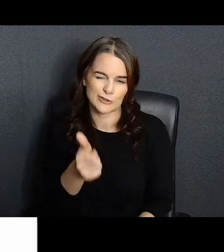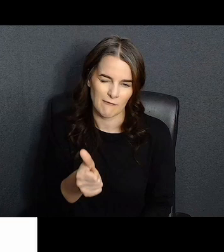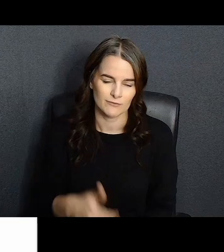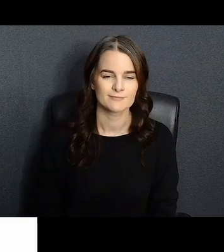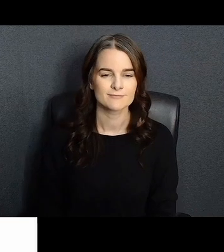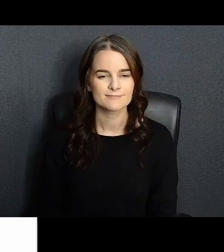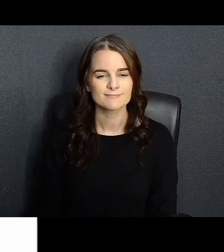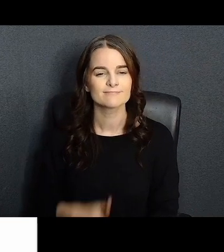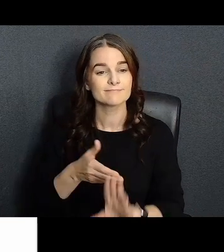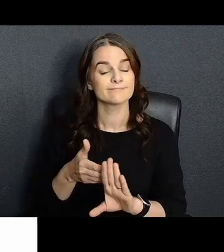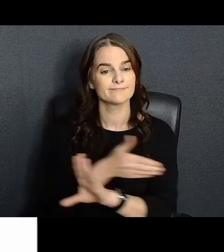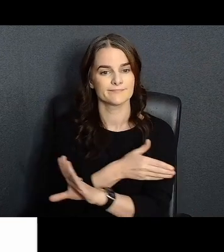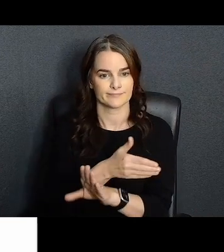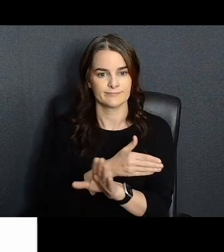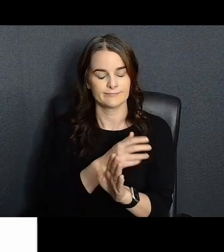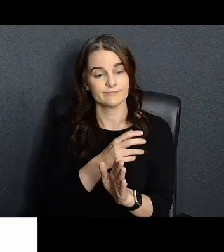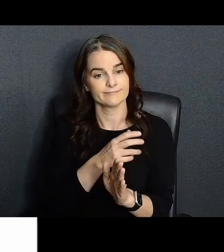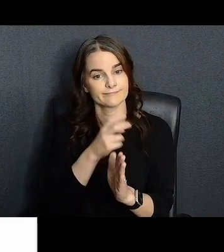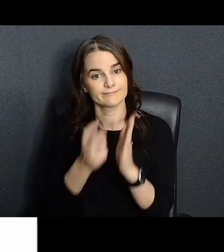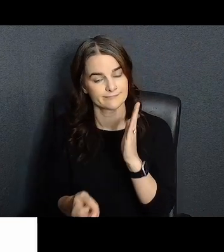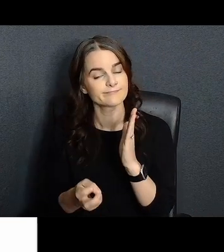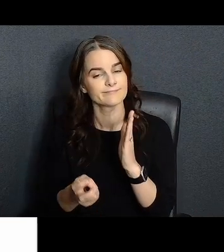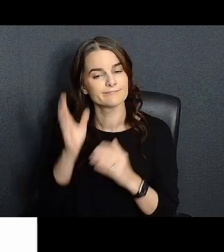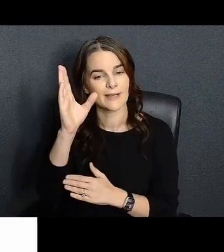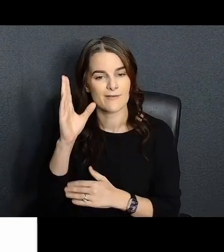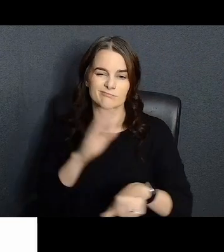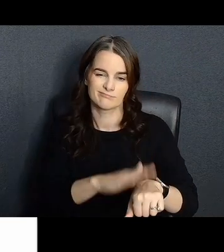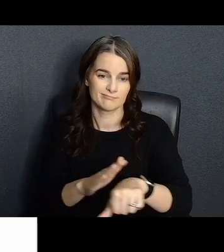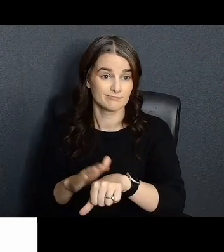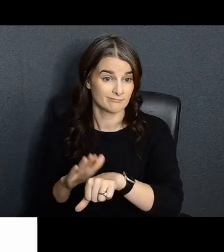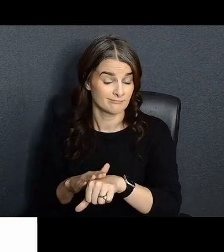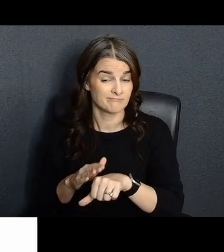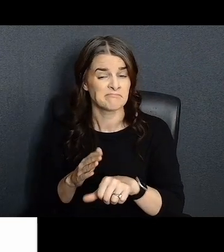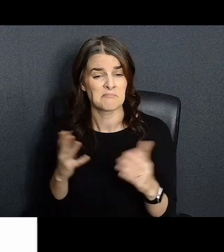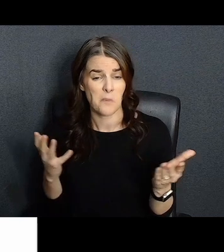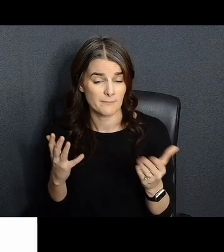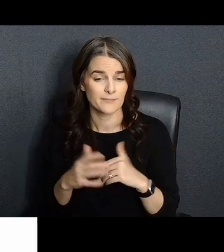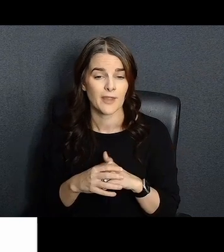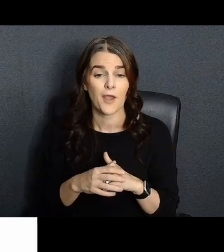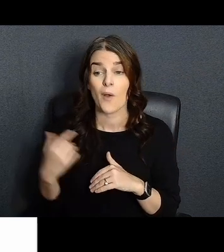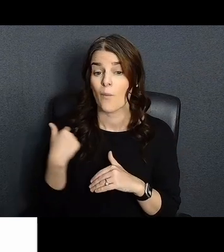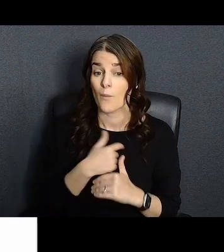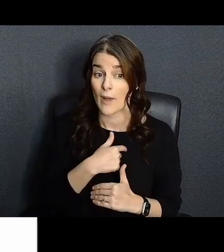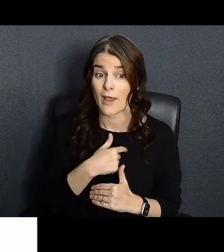like to give before any presentation. We are speaking from the perspective of speech language